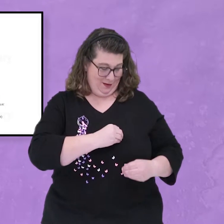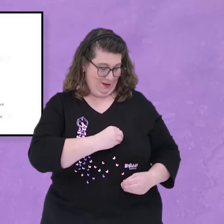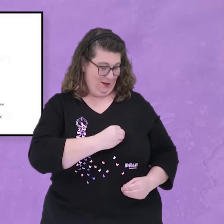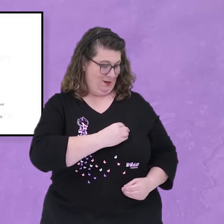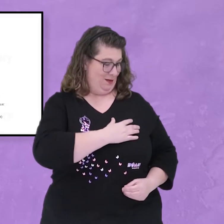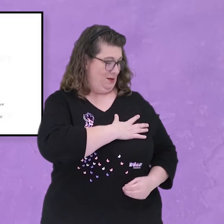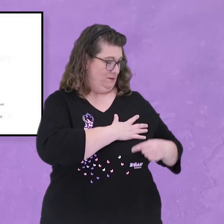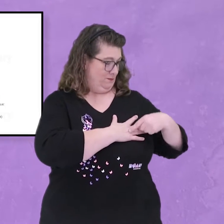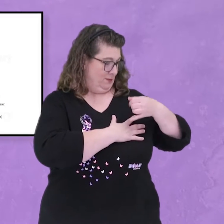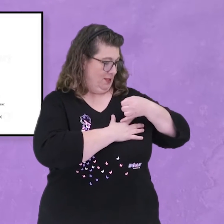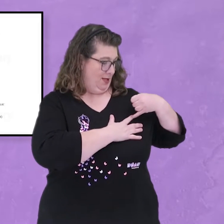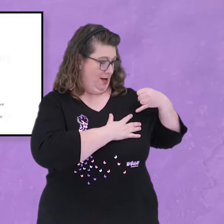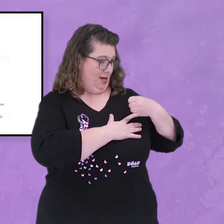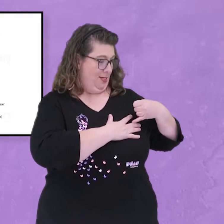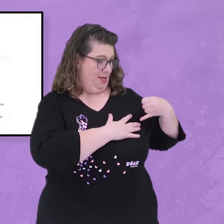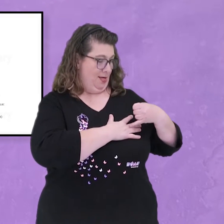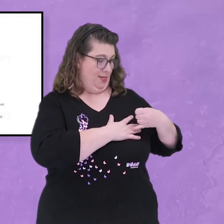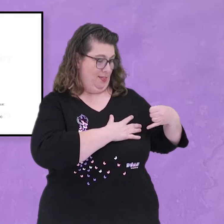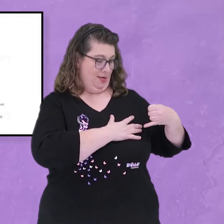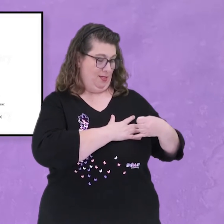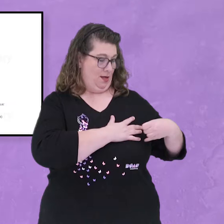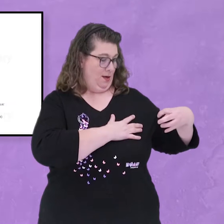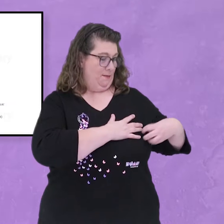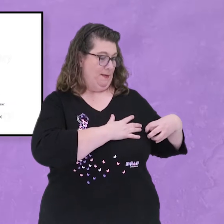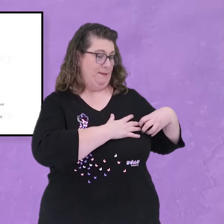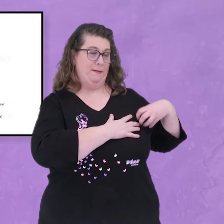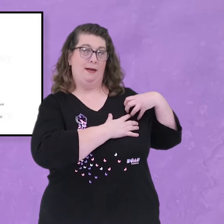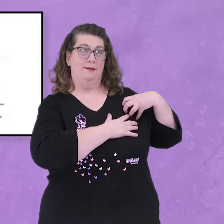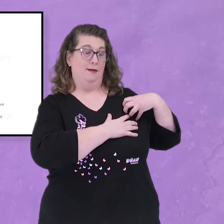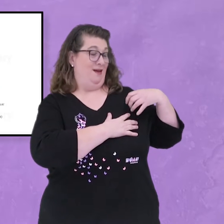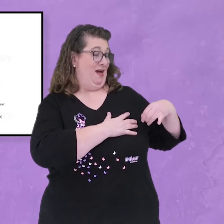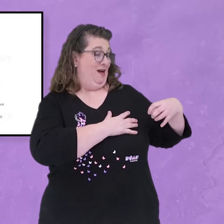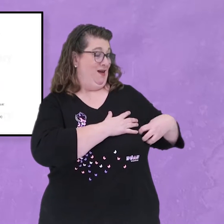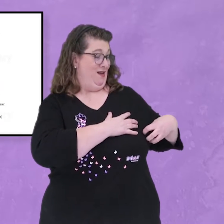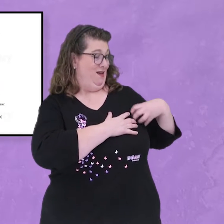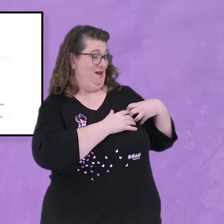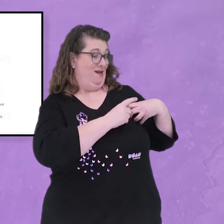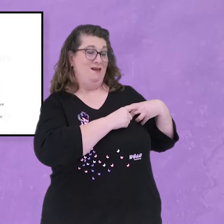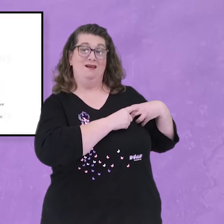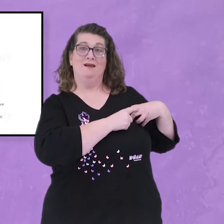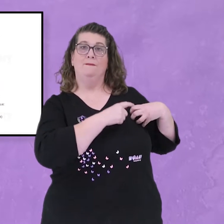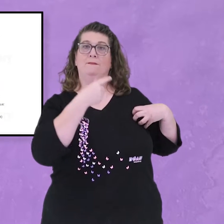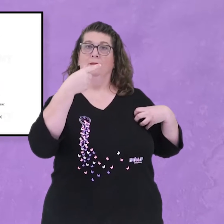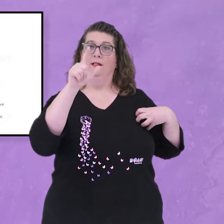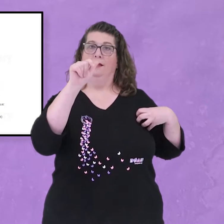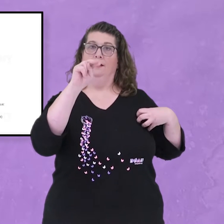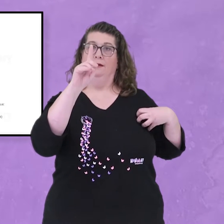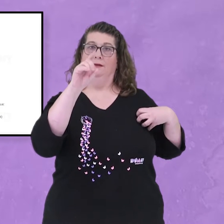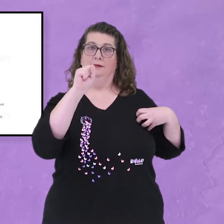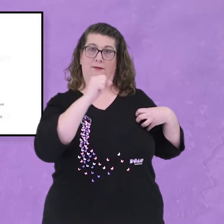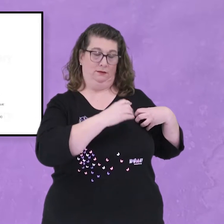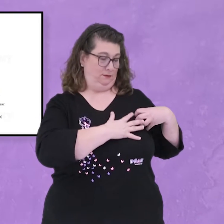Breast tissue consists of milk-producing glands,